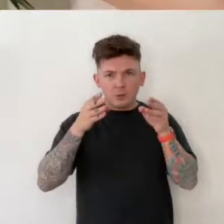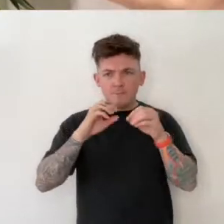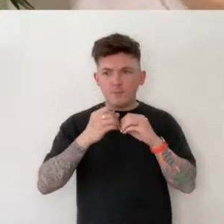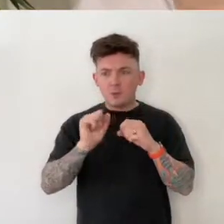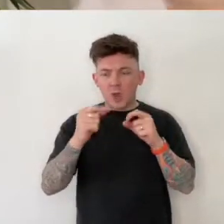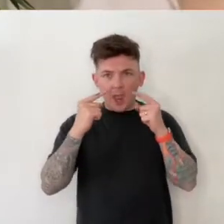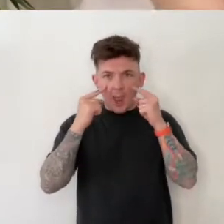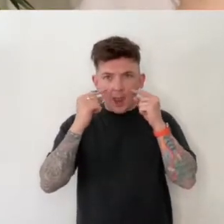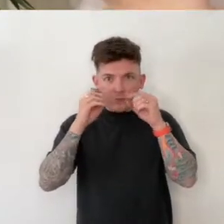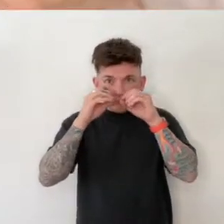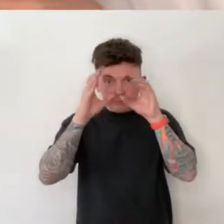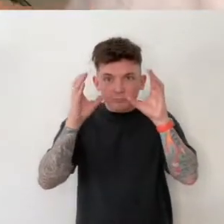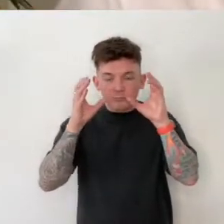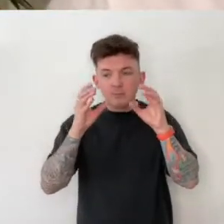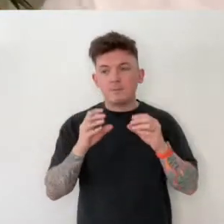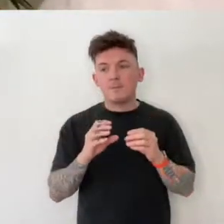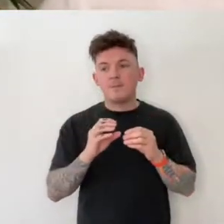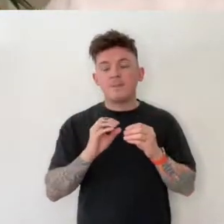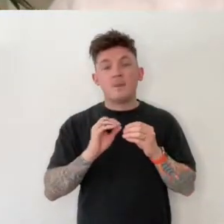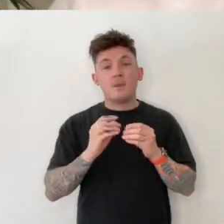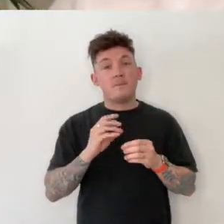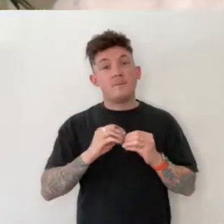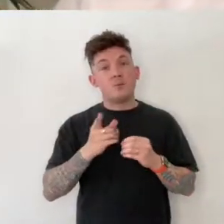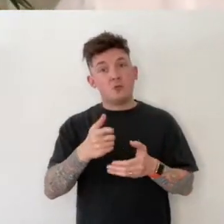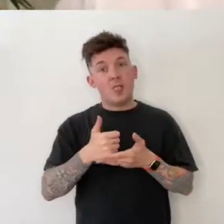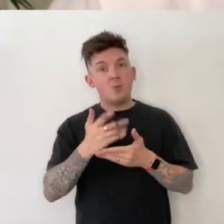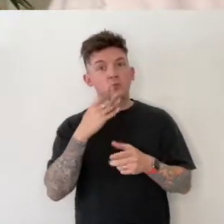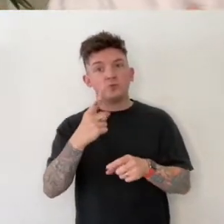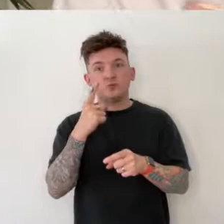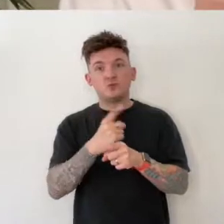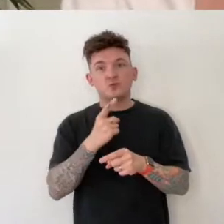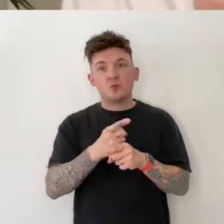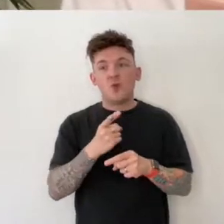really highlights things for when we're talking with people, when we're interacting with people,